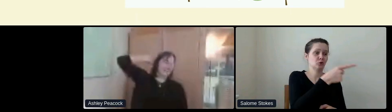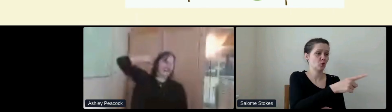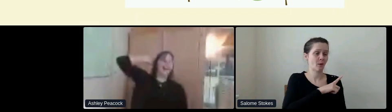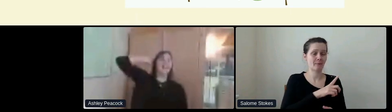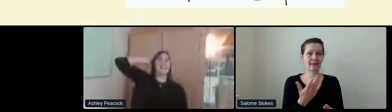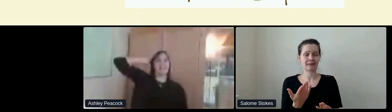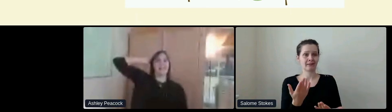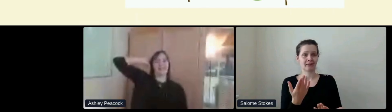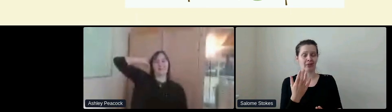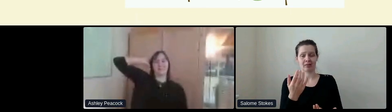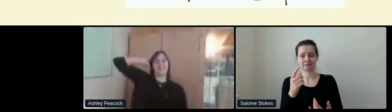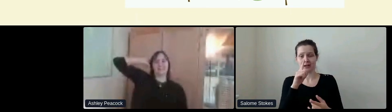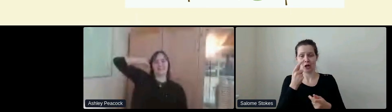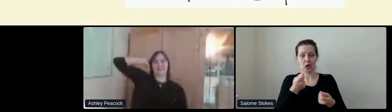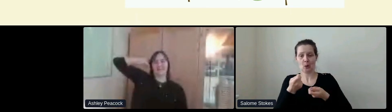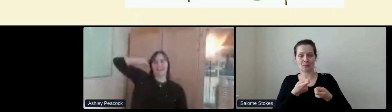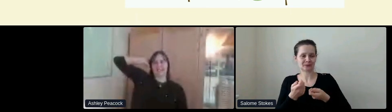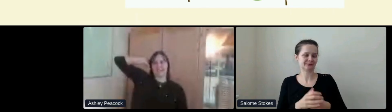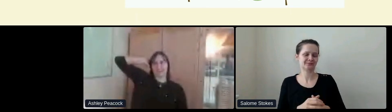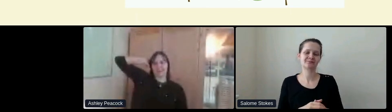There's a value proposition for our next talk.